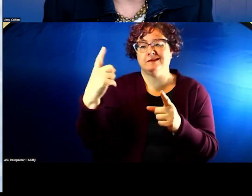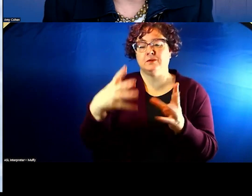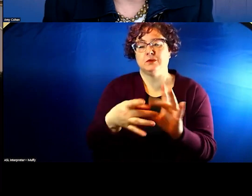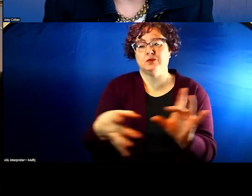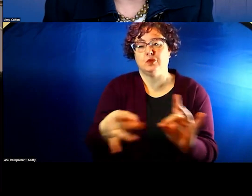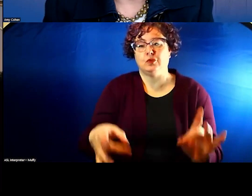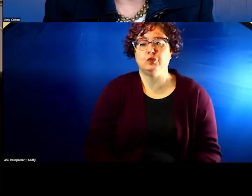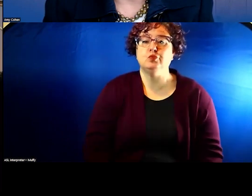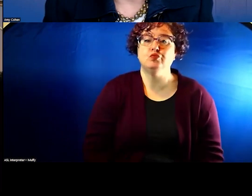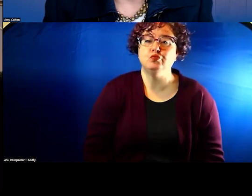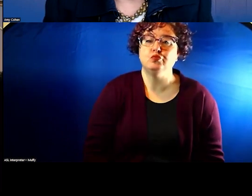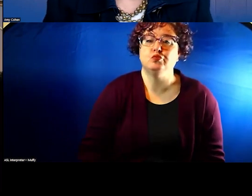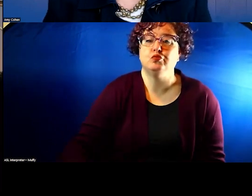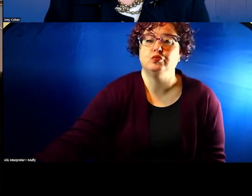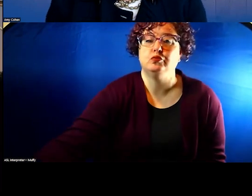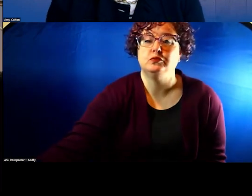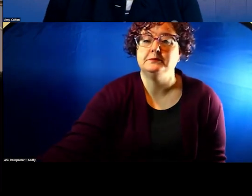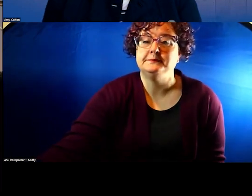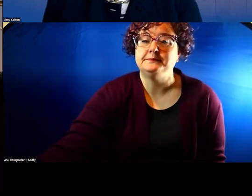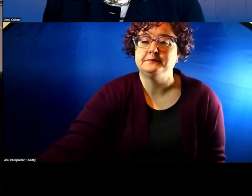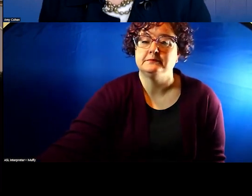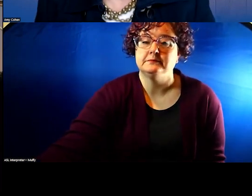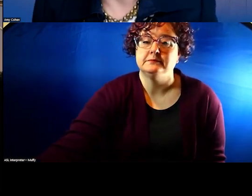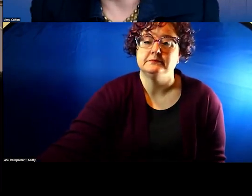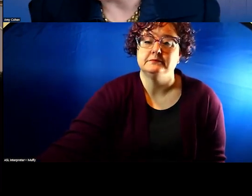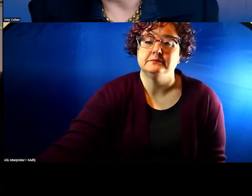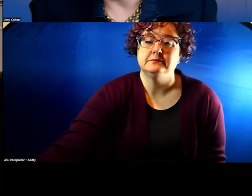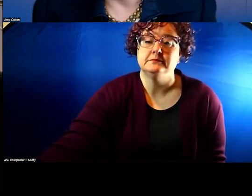SO, HERE IS A TASK FOR YOU.